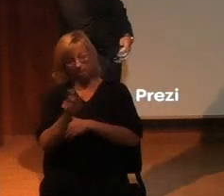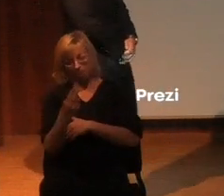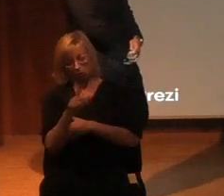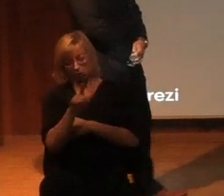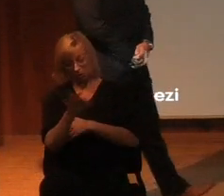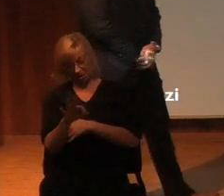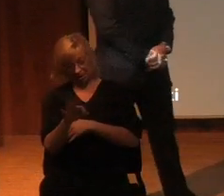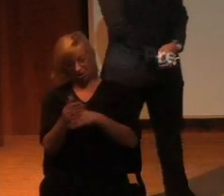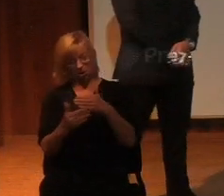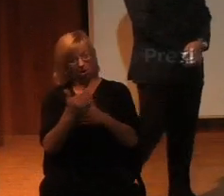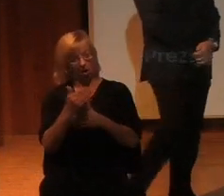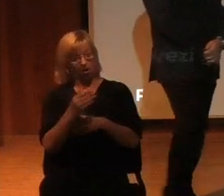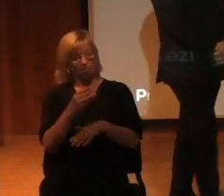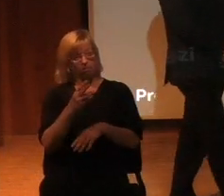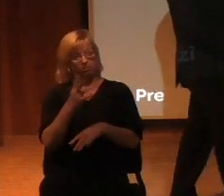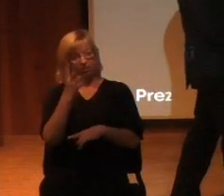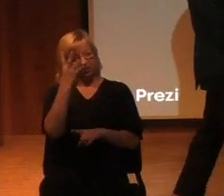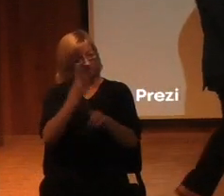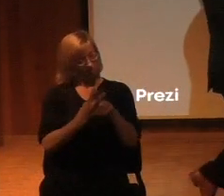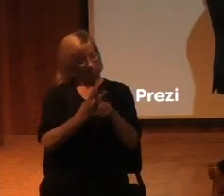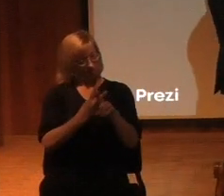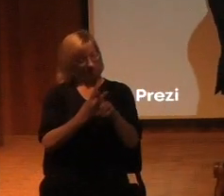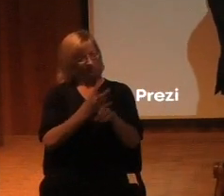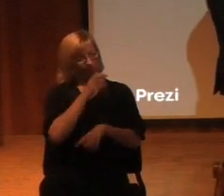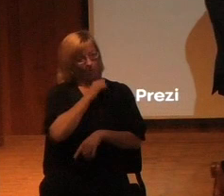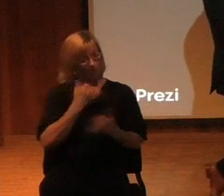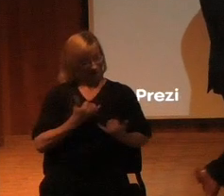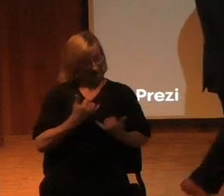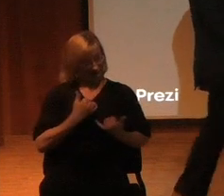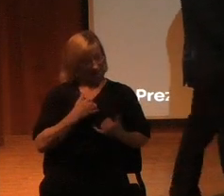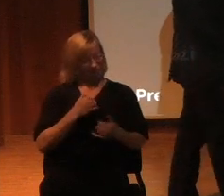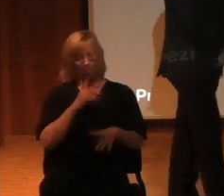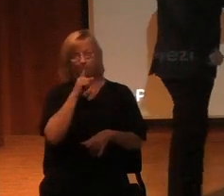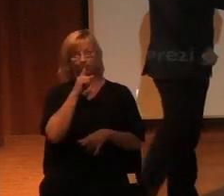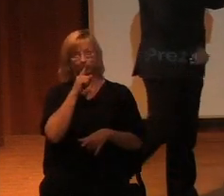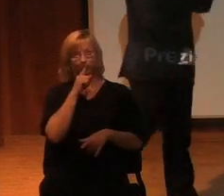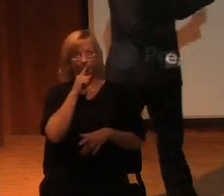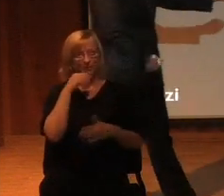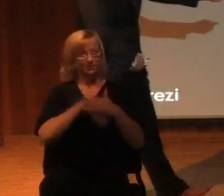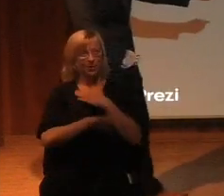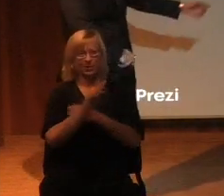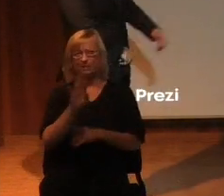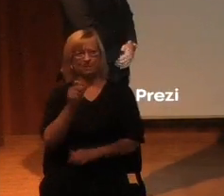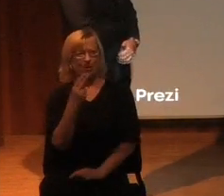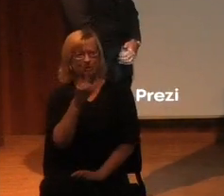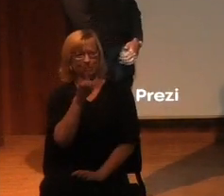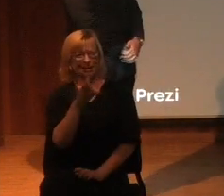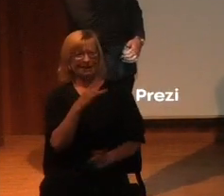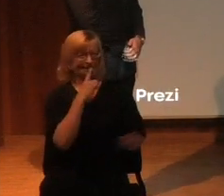so he's almost seven months old now. Oh no, March 28th, excuse me. Says it right there.